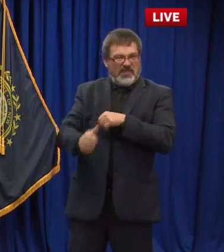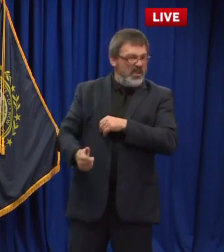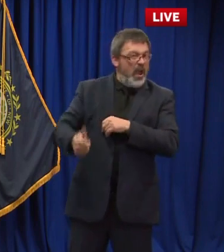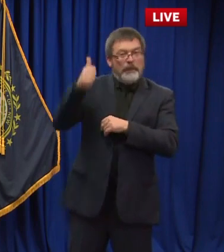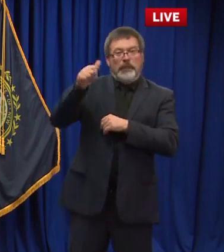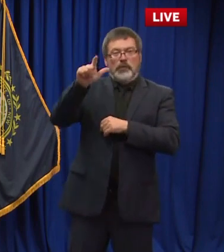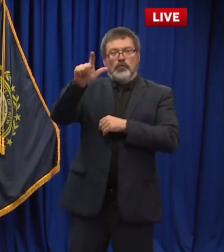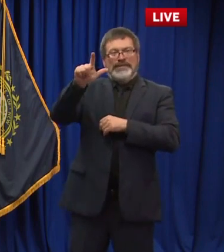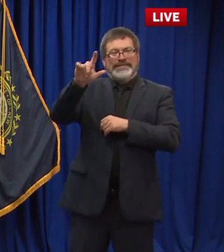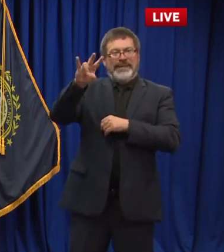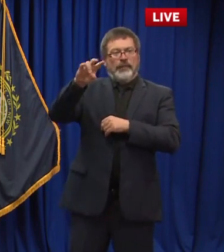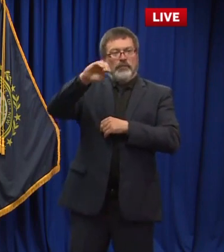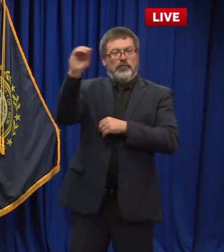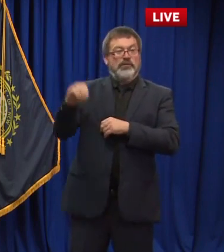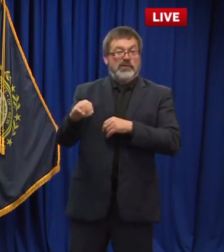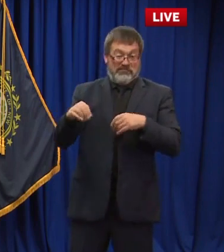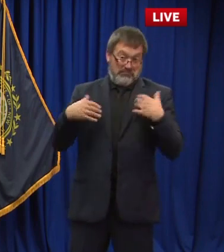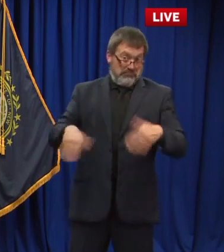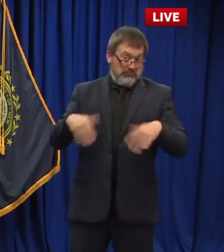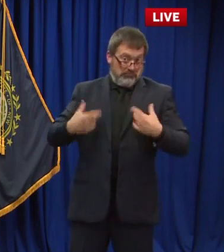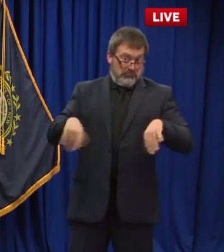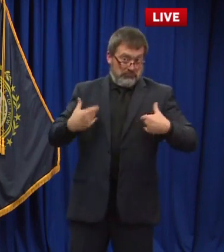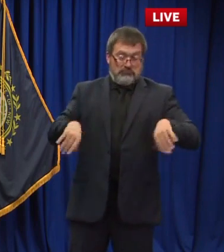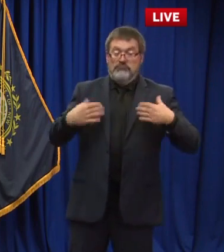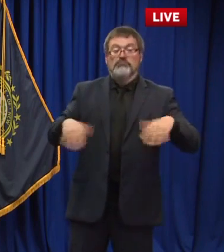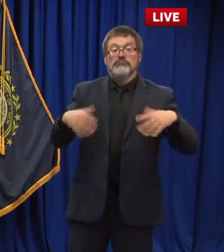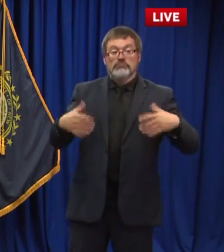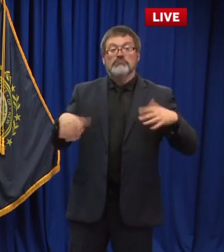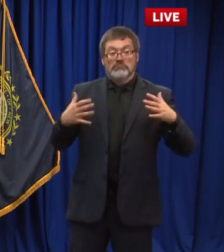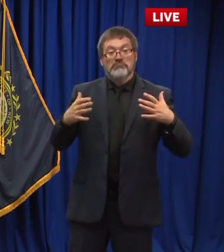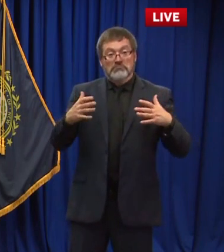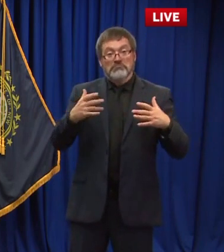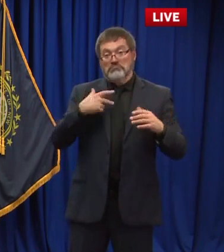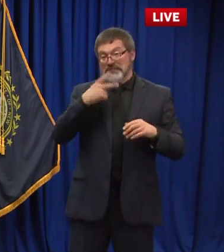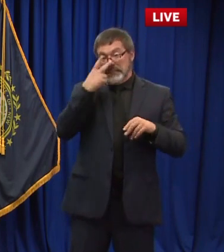27% IN THE PAST MONTH ON THE RESTAURANTS, AND ABOUT 22% IN LOGIC.